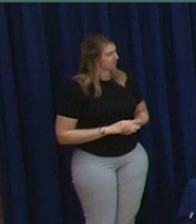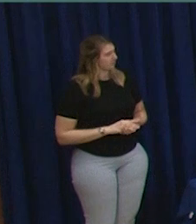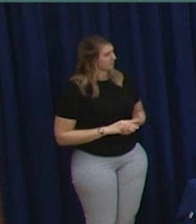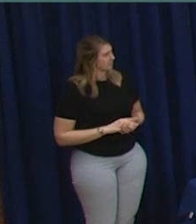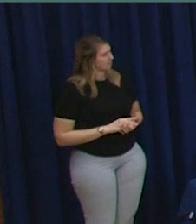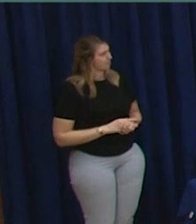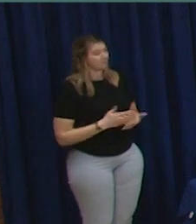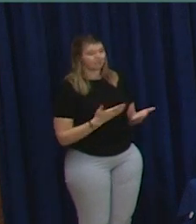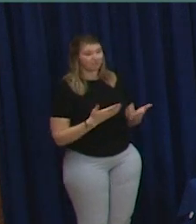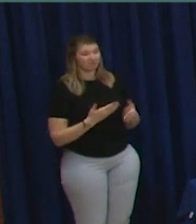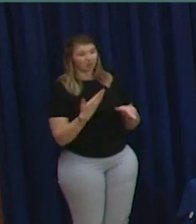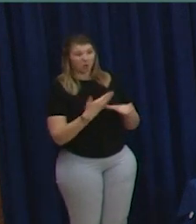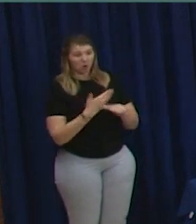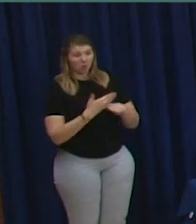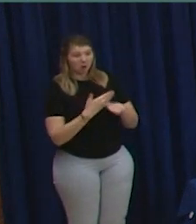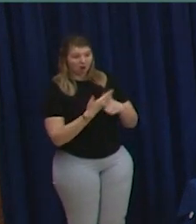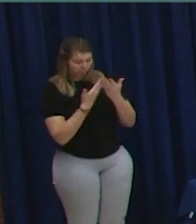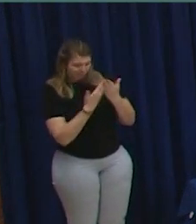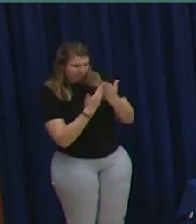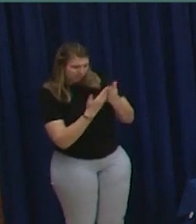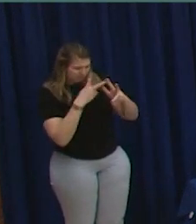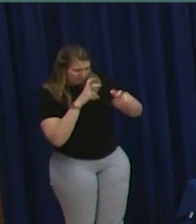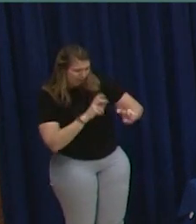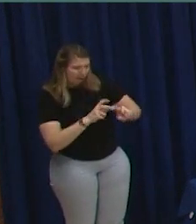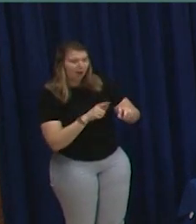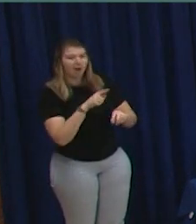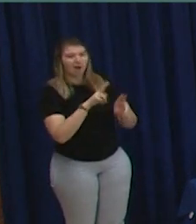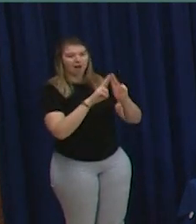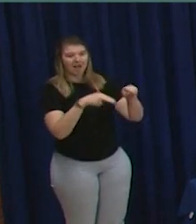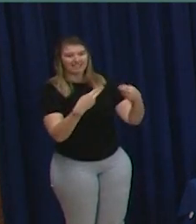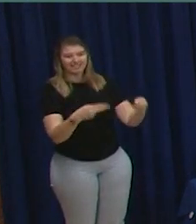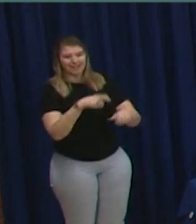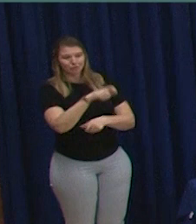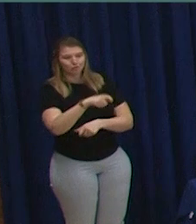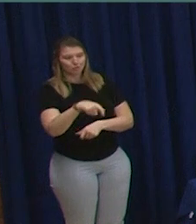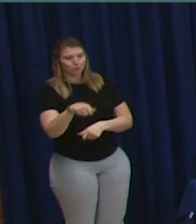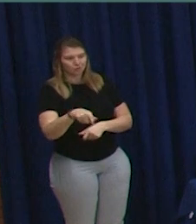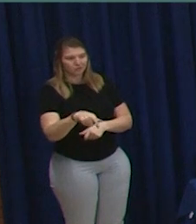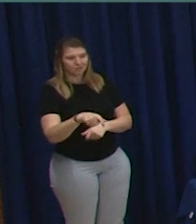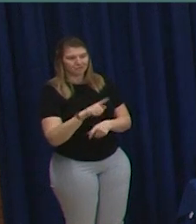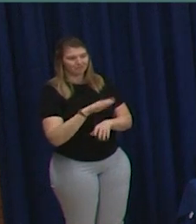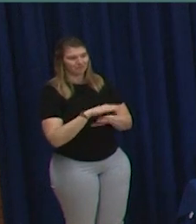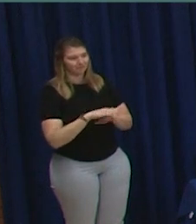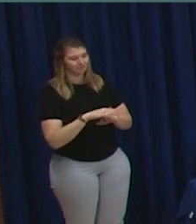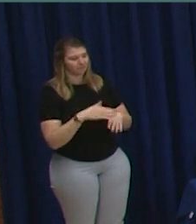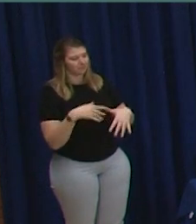done and the stats got changed and international students were no longer being that moment that